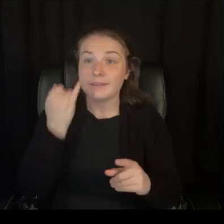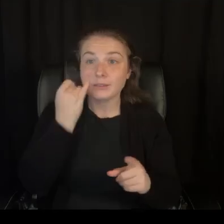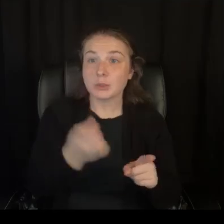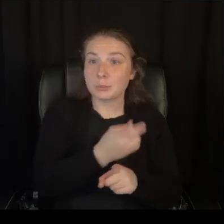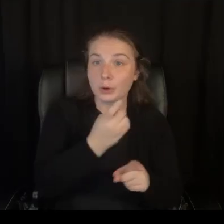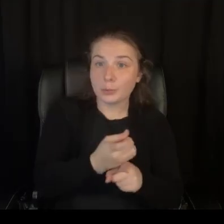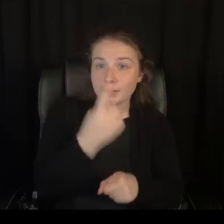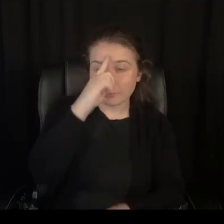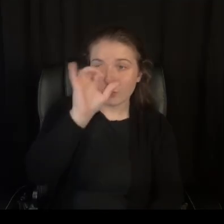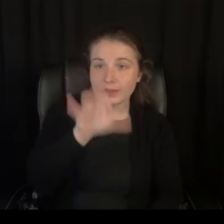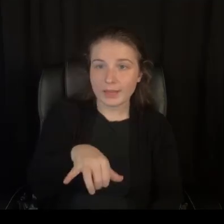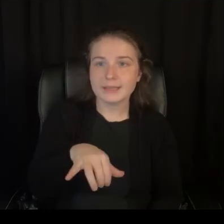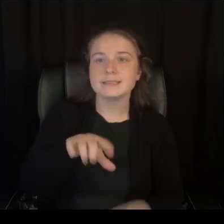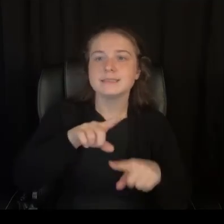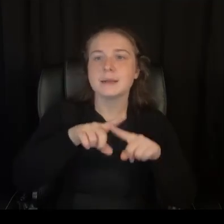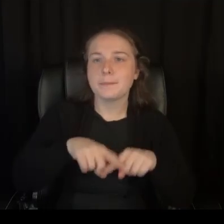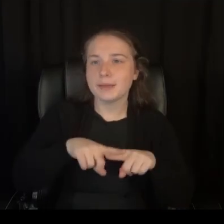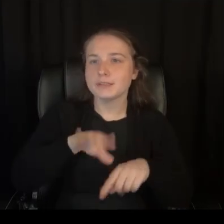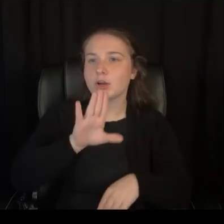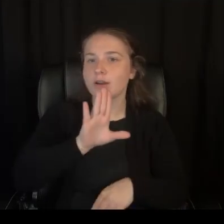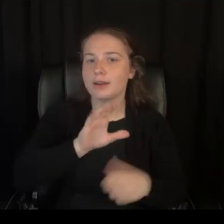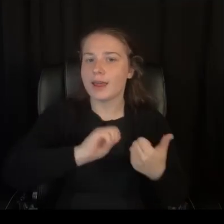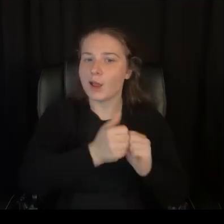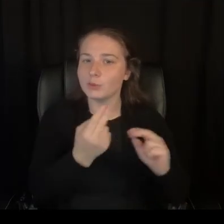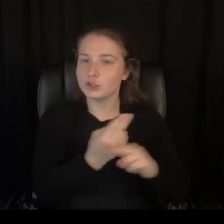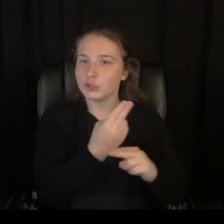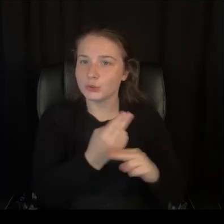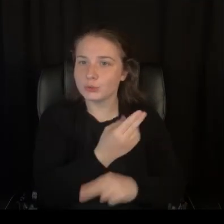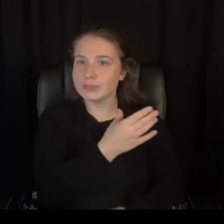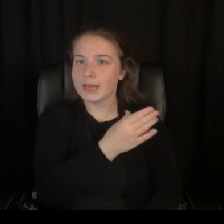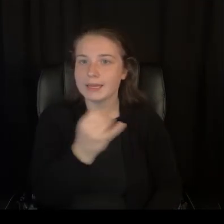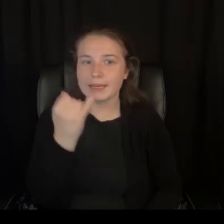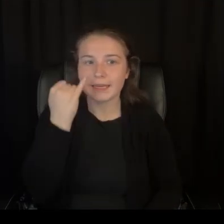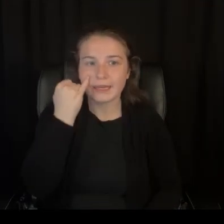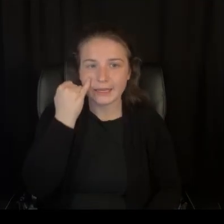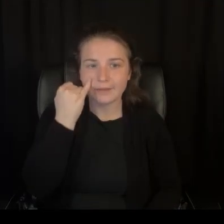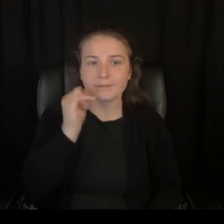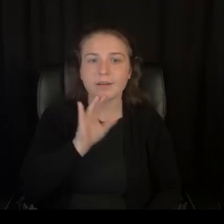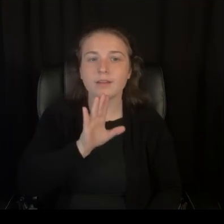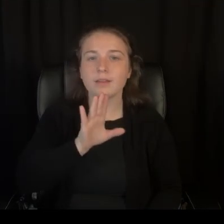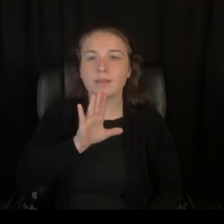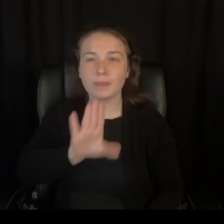restraint depends on how it is used and if the student's behavior raises